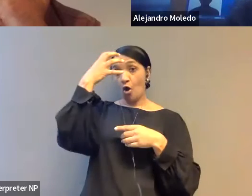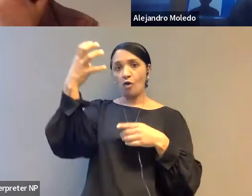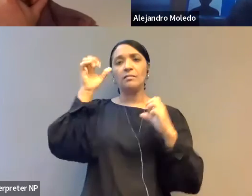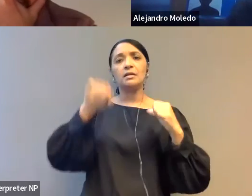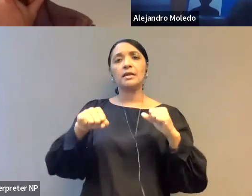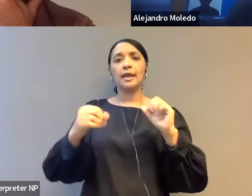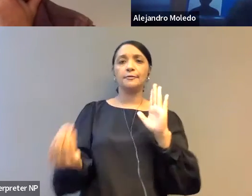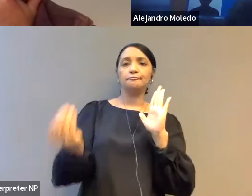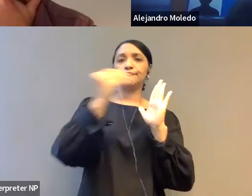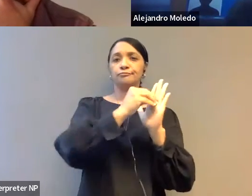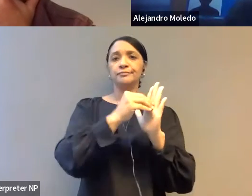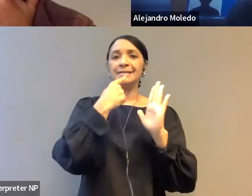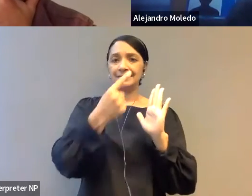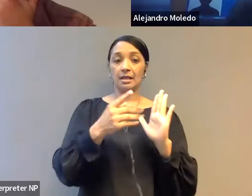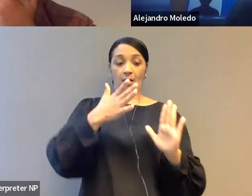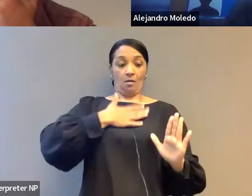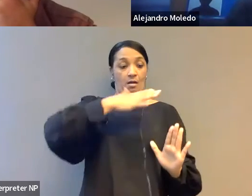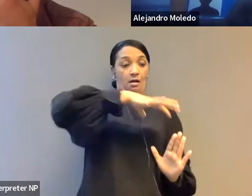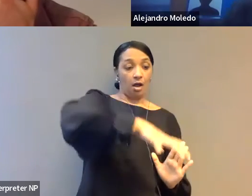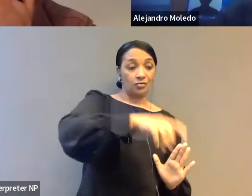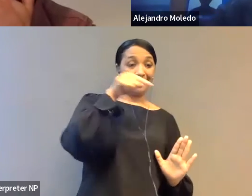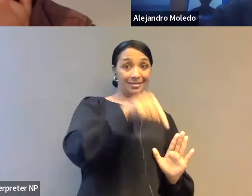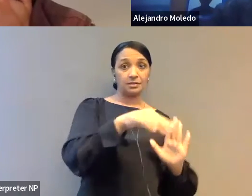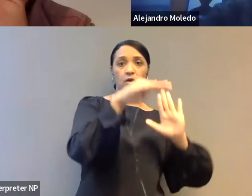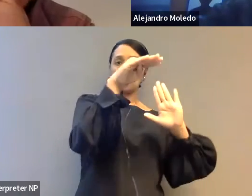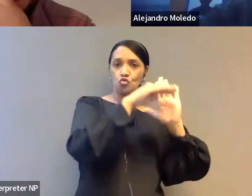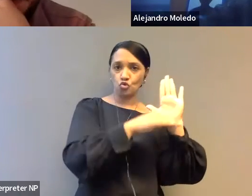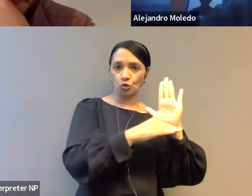the conditions and the rules of their parking.